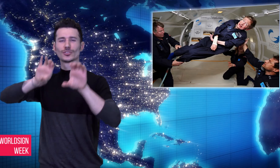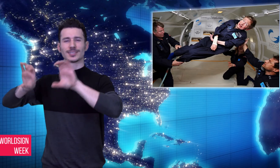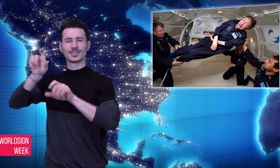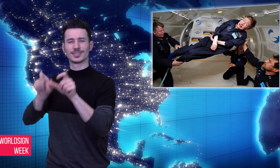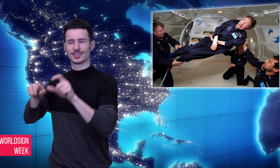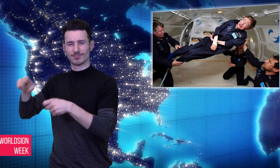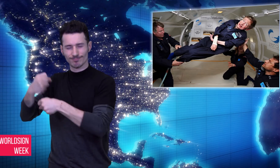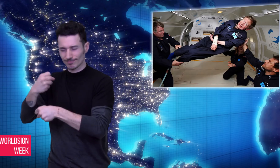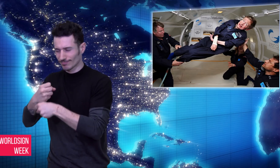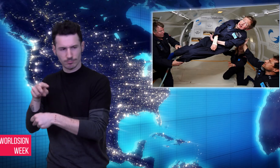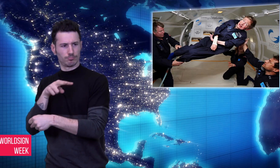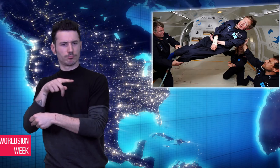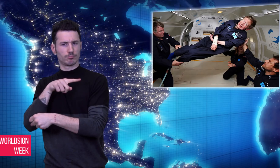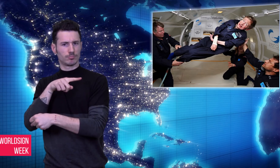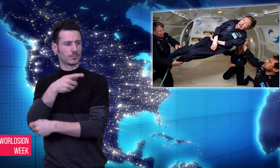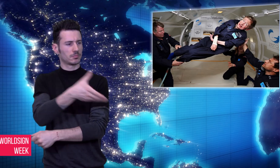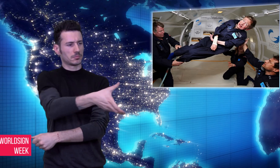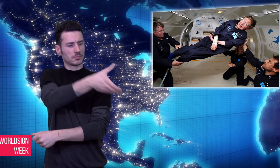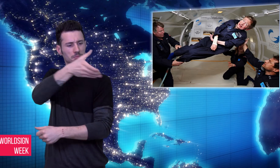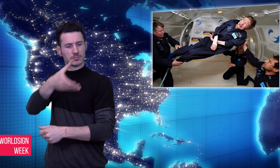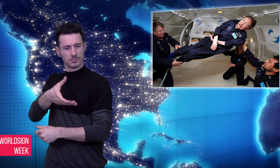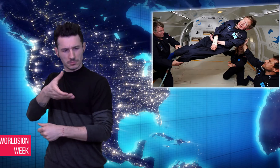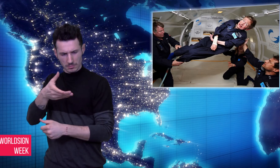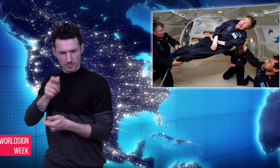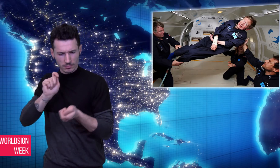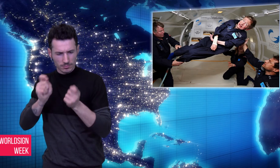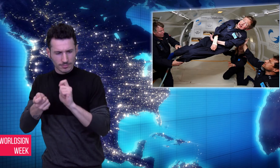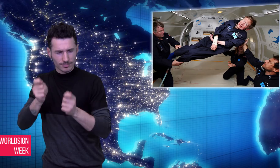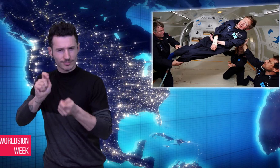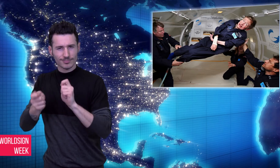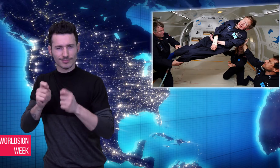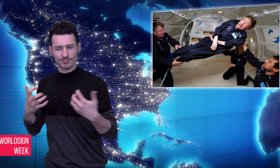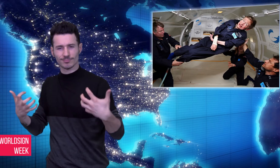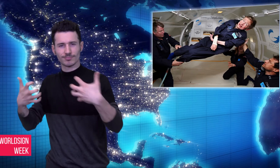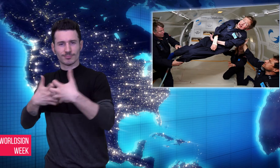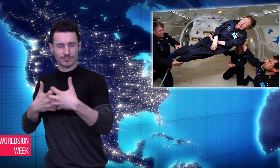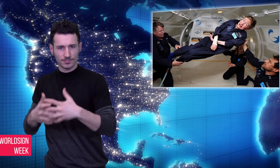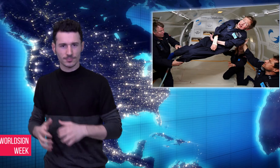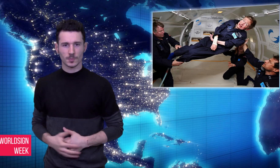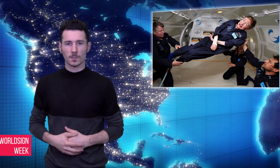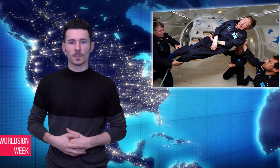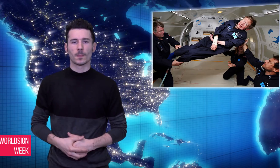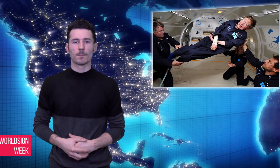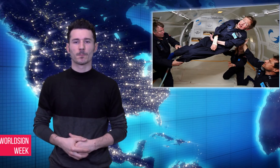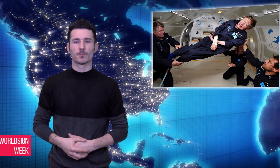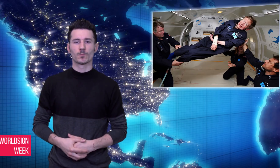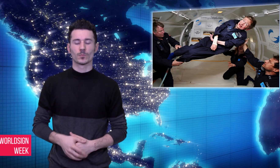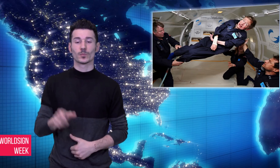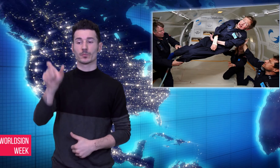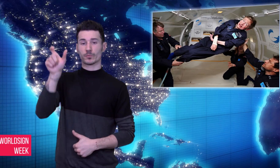figure and a science genius and made many